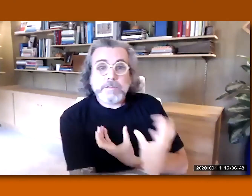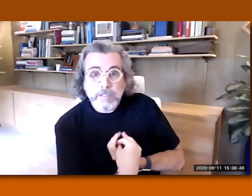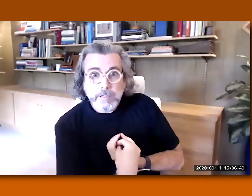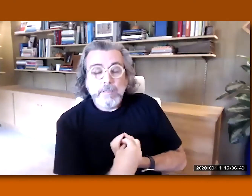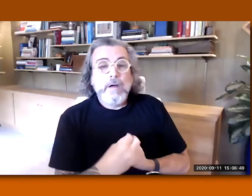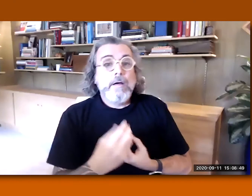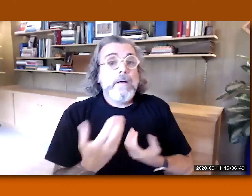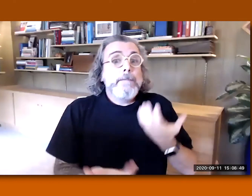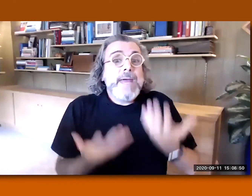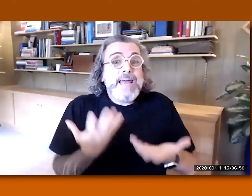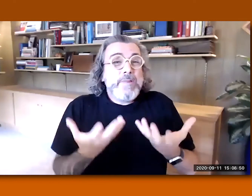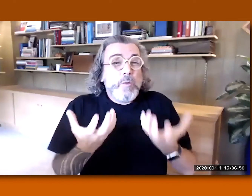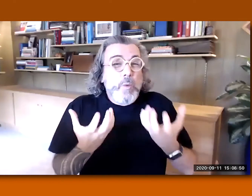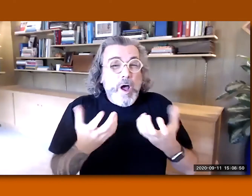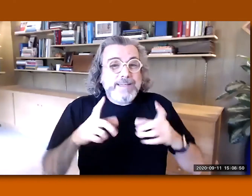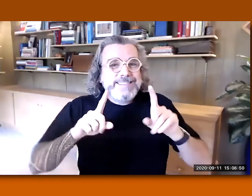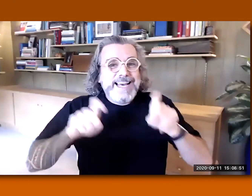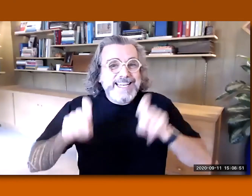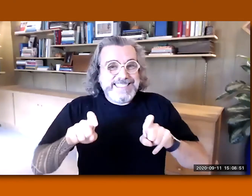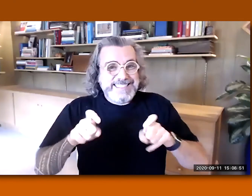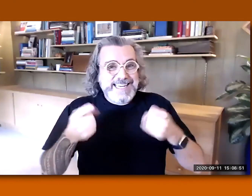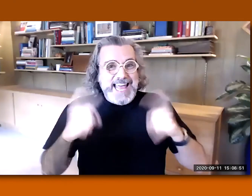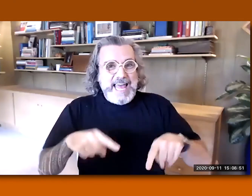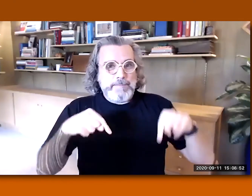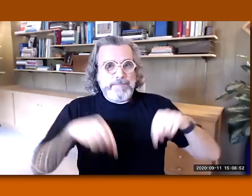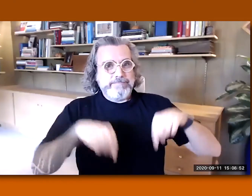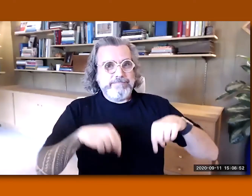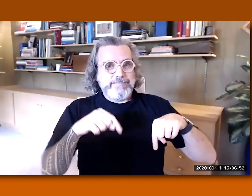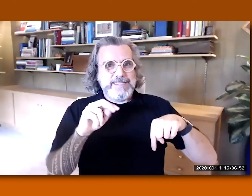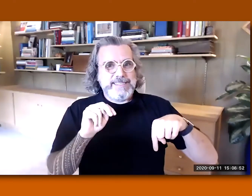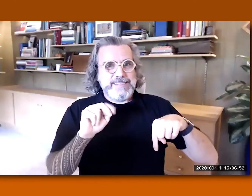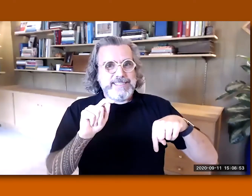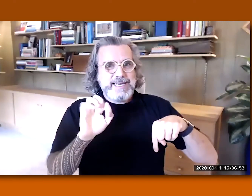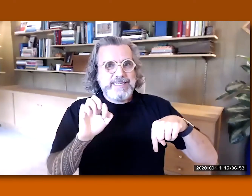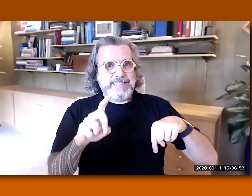That would be whereas if we were going to do testing at NTID